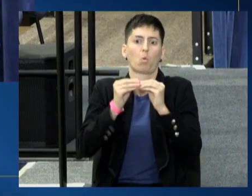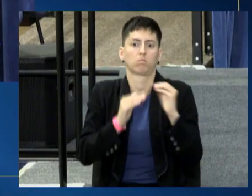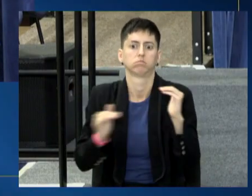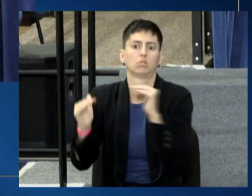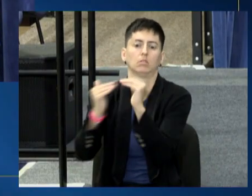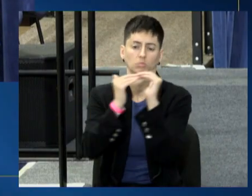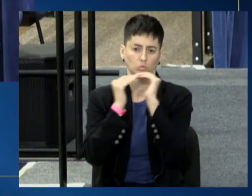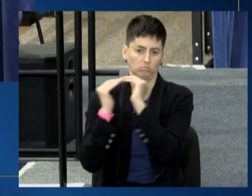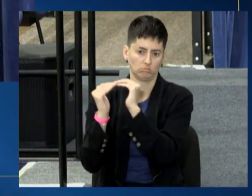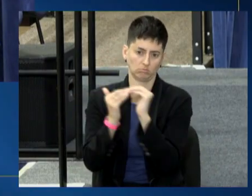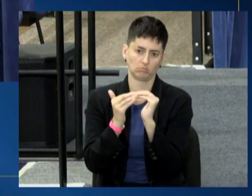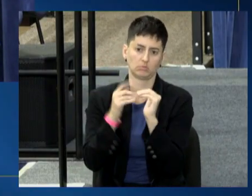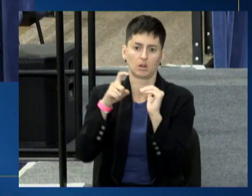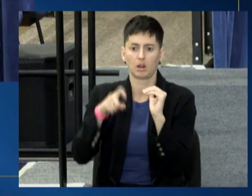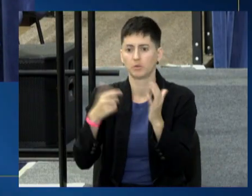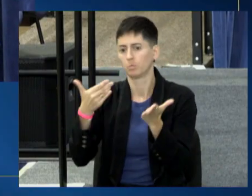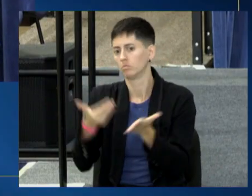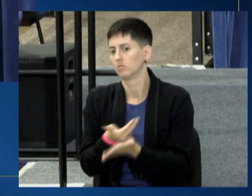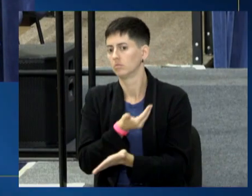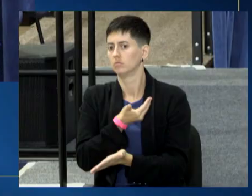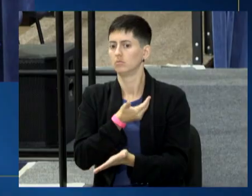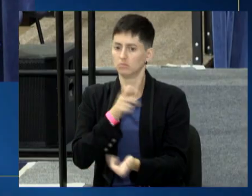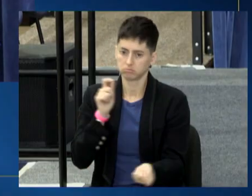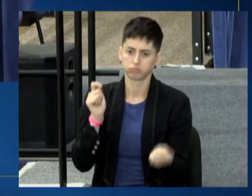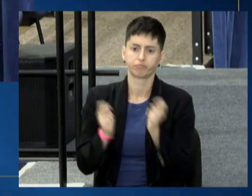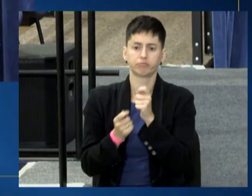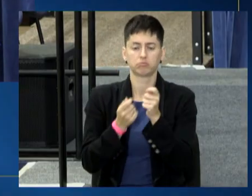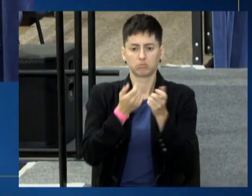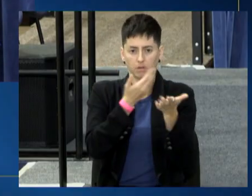and we're not going to be able to do it alone. We're going to have to join forces.